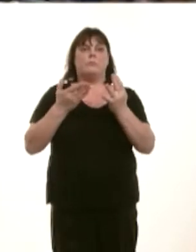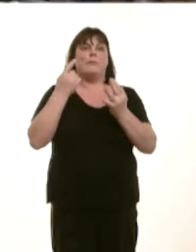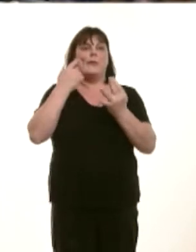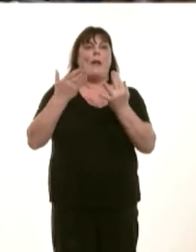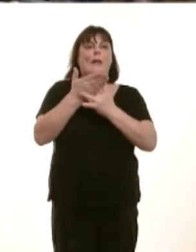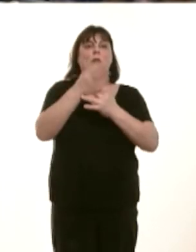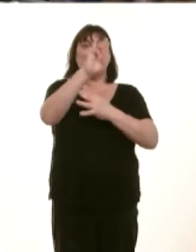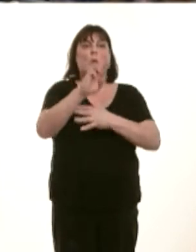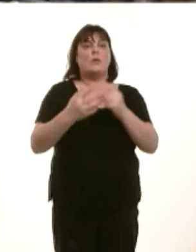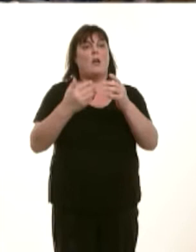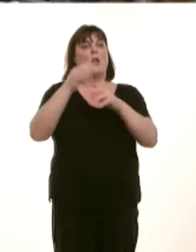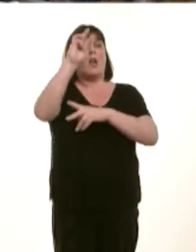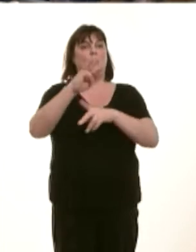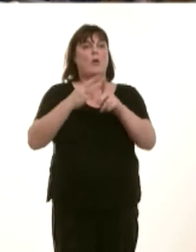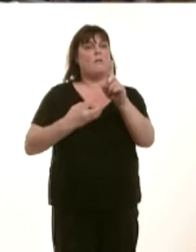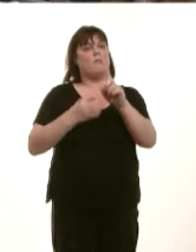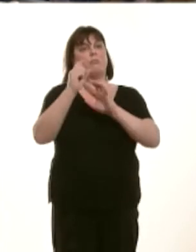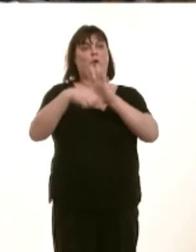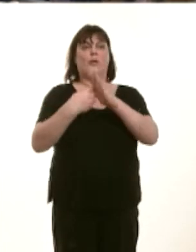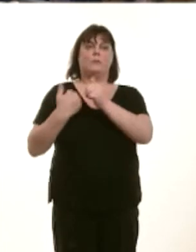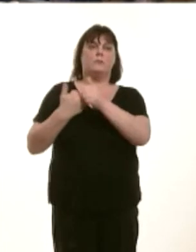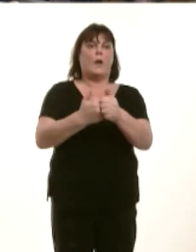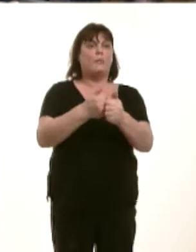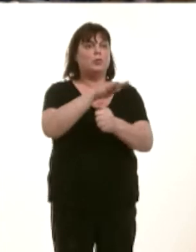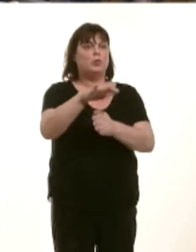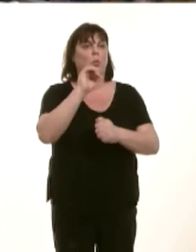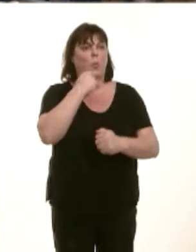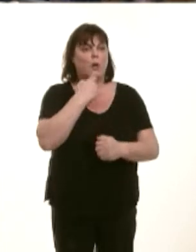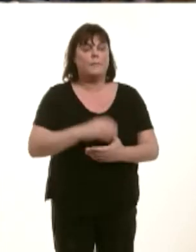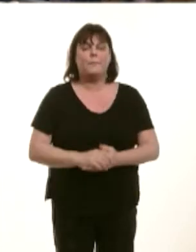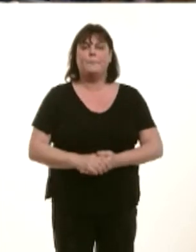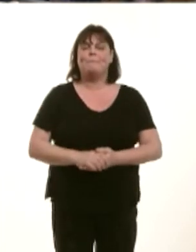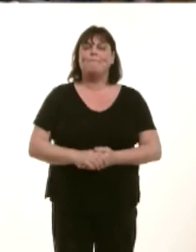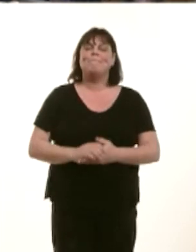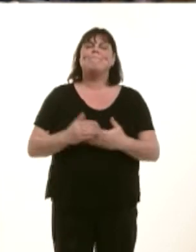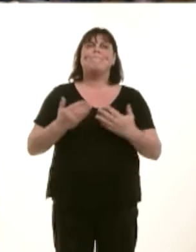Kirsty Williams: First Minister, it was a stated aim in your framework for the foundation